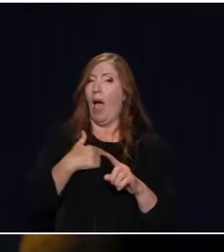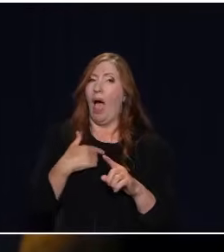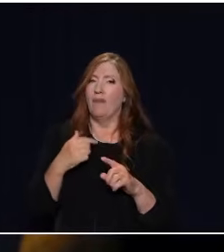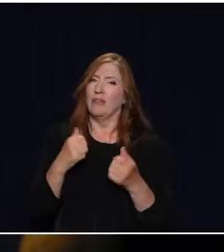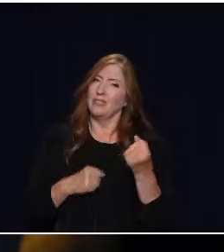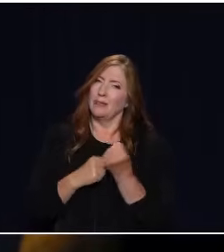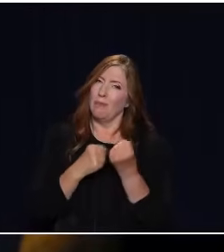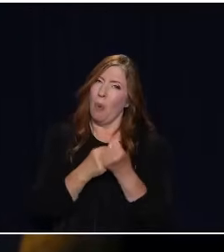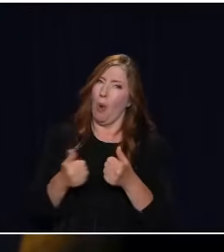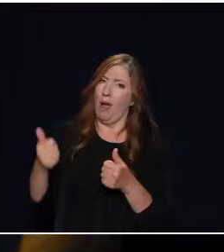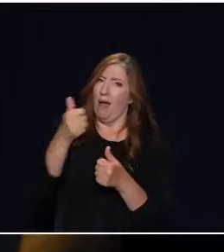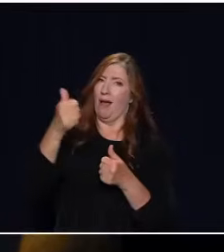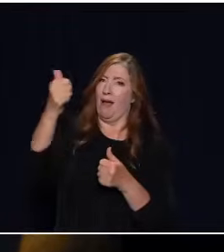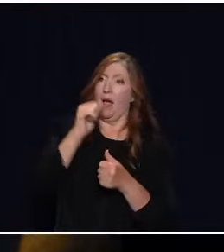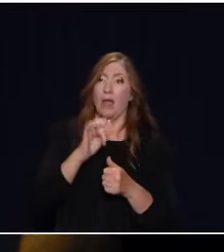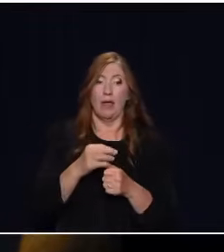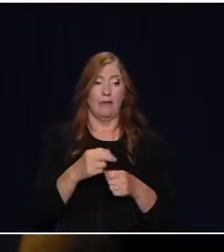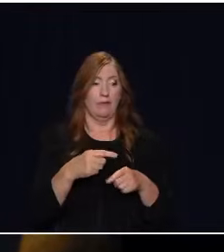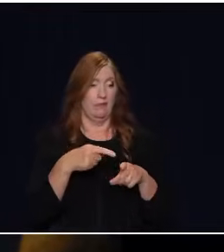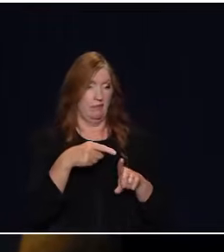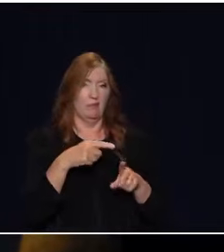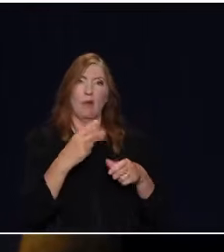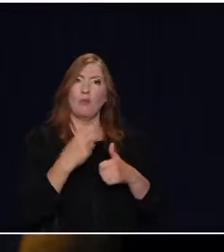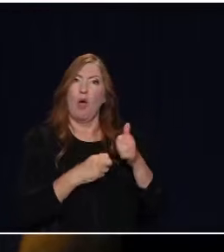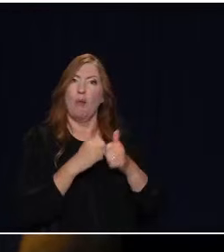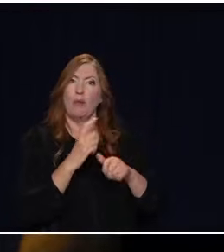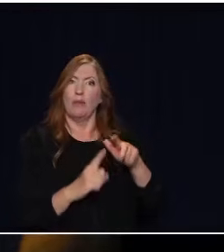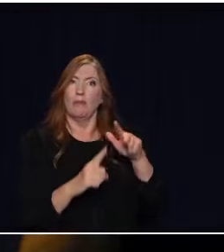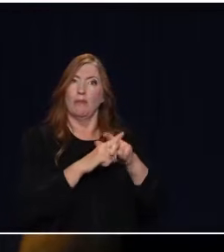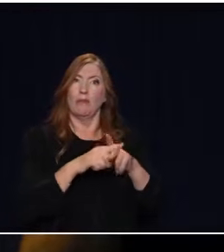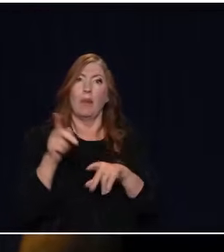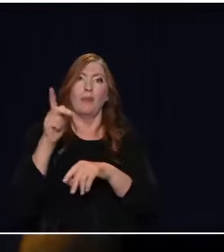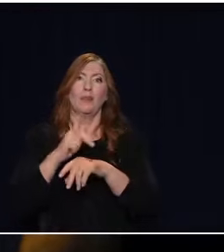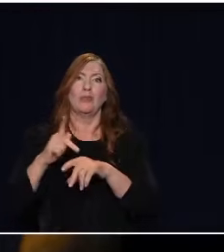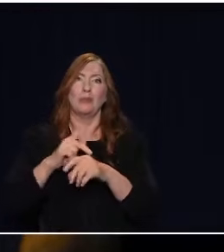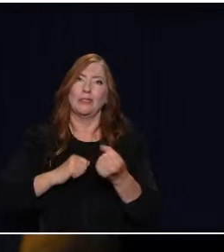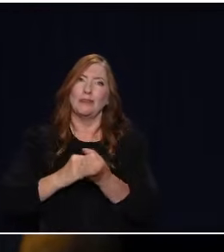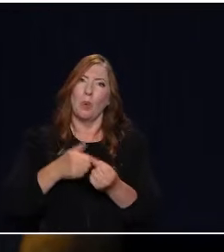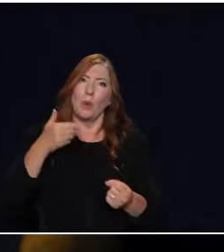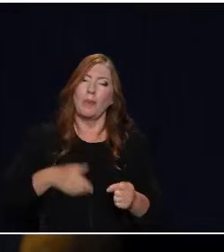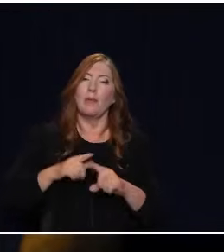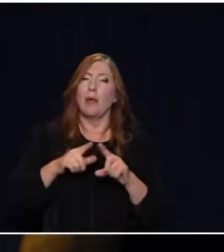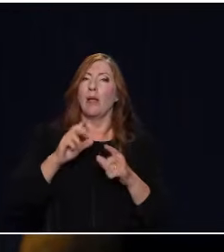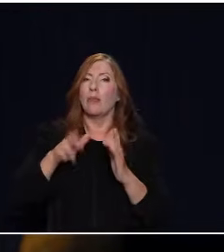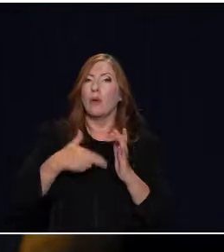DIFFERENT BEHAVIOR PROBLEMS.